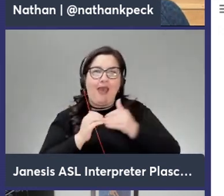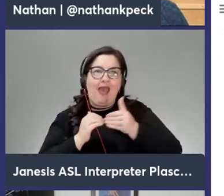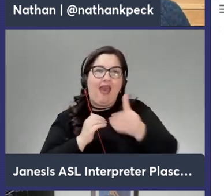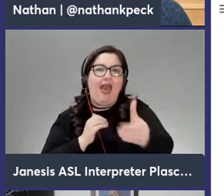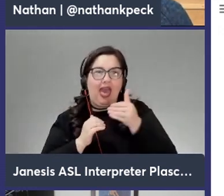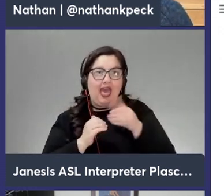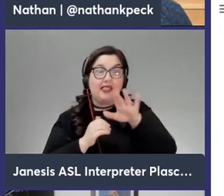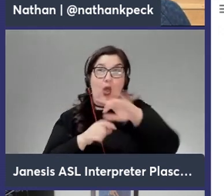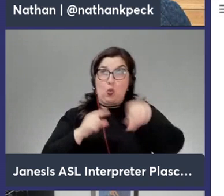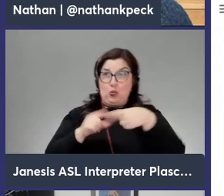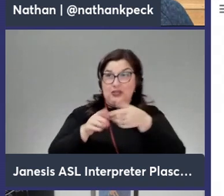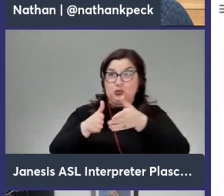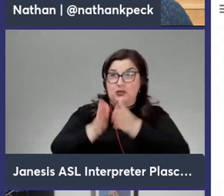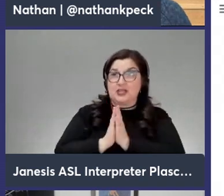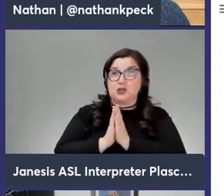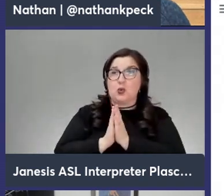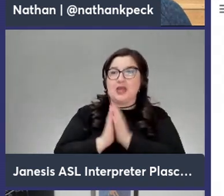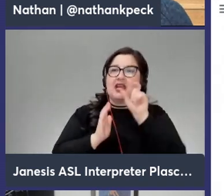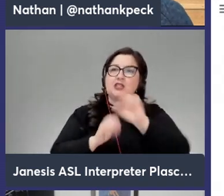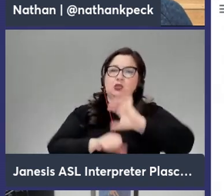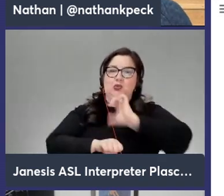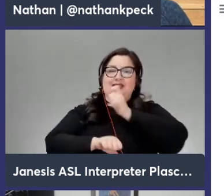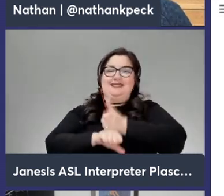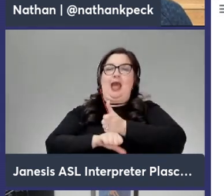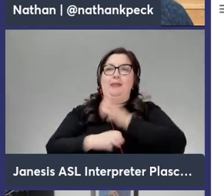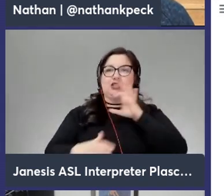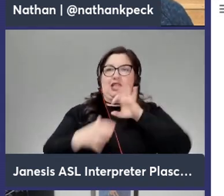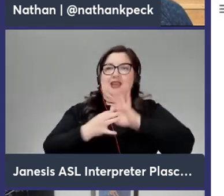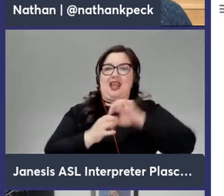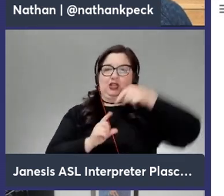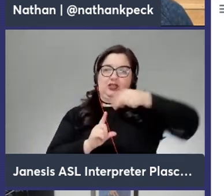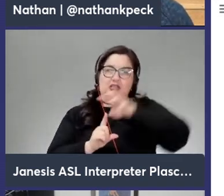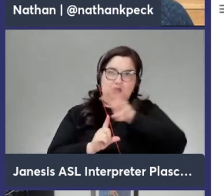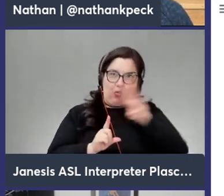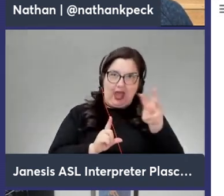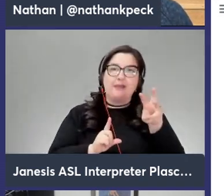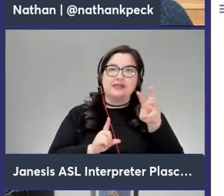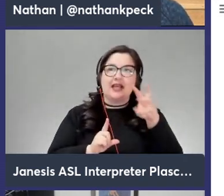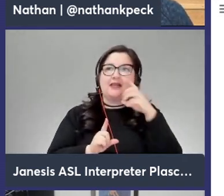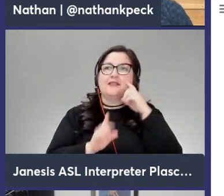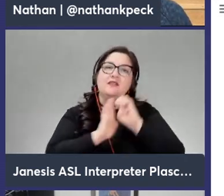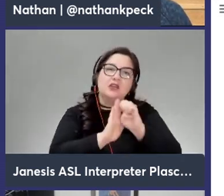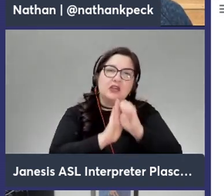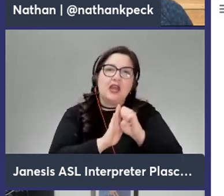you need to establish that connection to the website. And that typically involves, you know, that certainly involves a TCP connection, right?